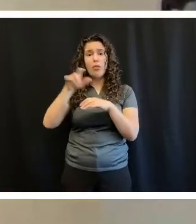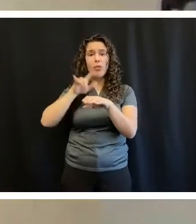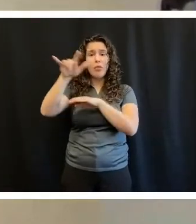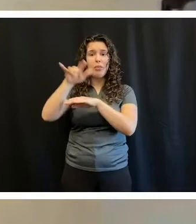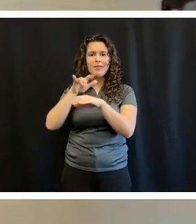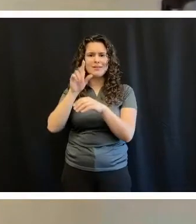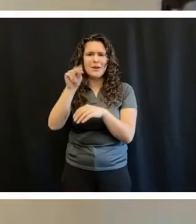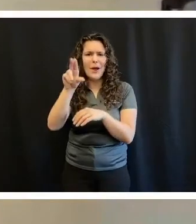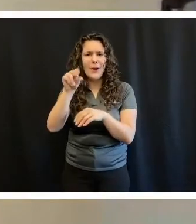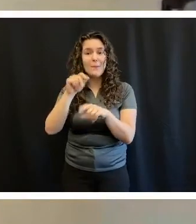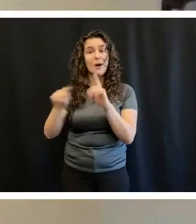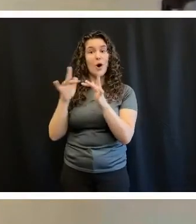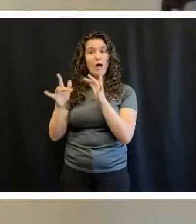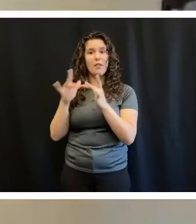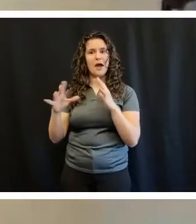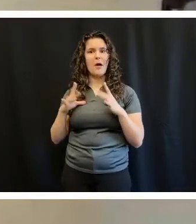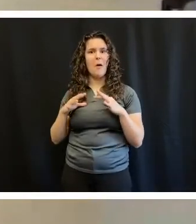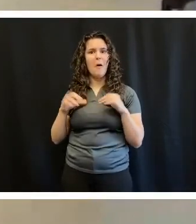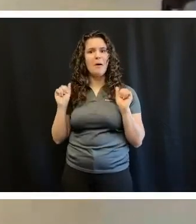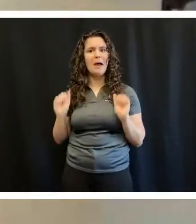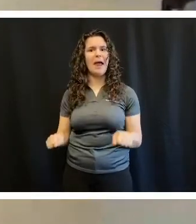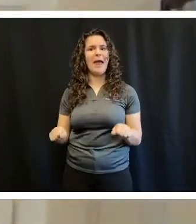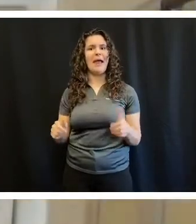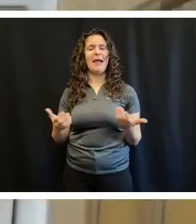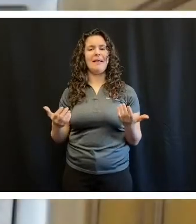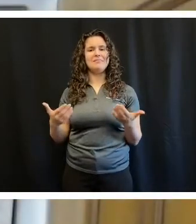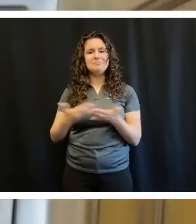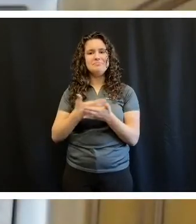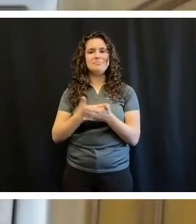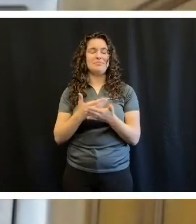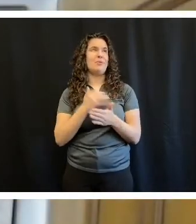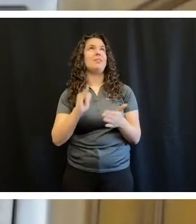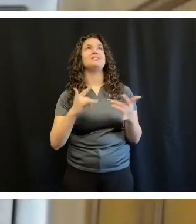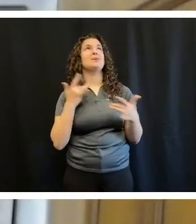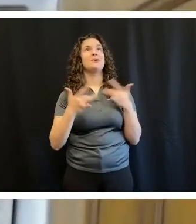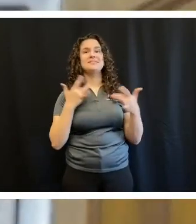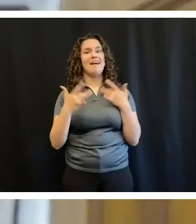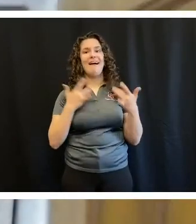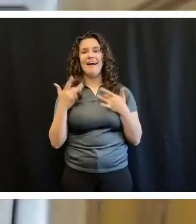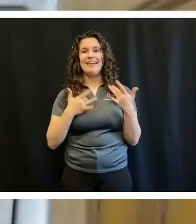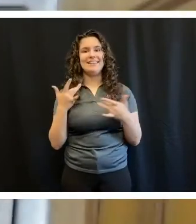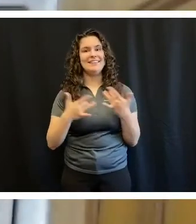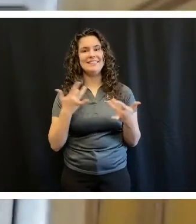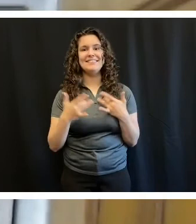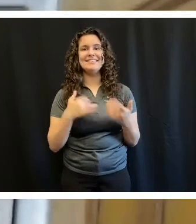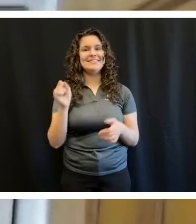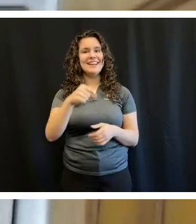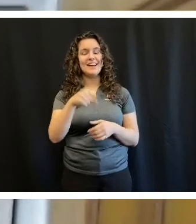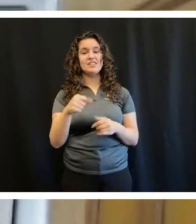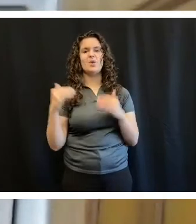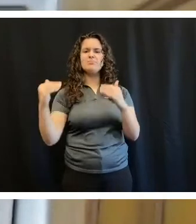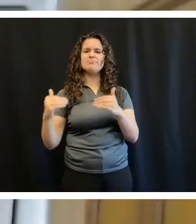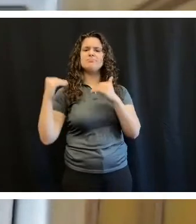you just have to set it up and make it happen. Yeah, that's so exciting. So we know in higher ed being successful in online learning,